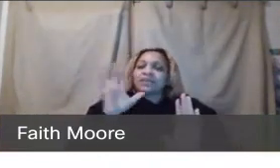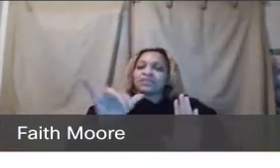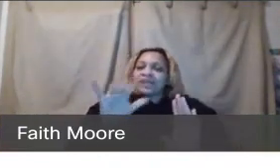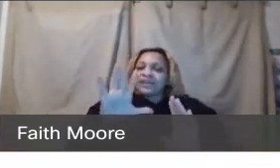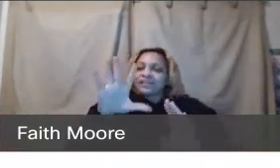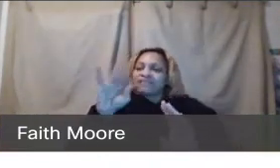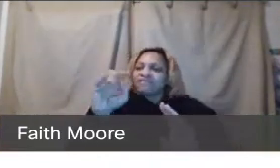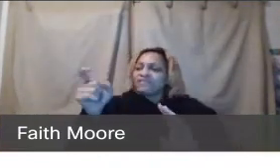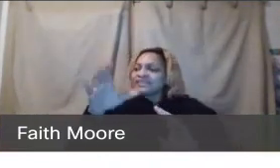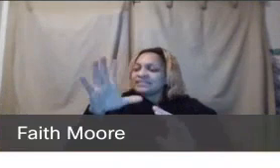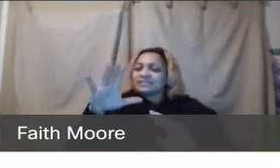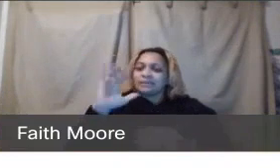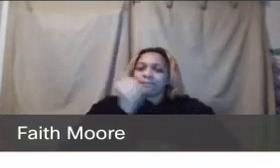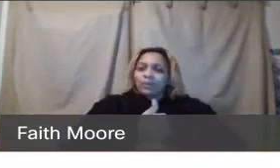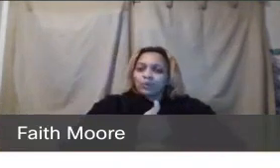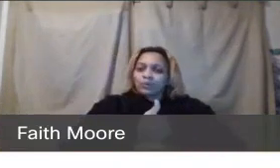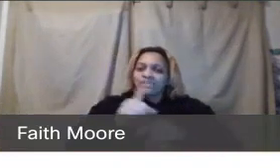Now, is that going to get a more robust.